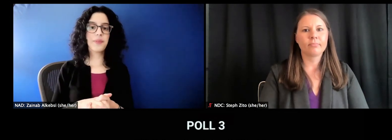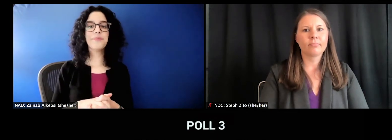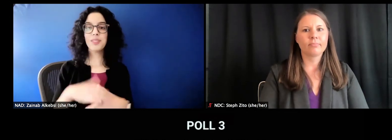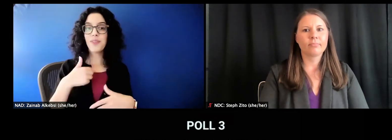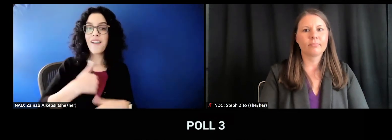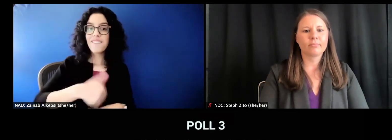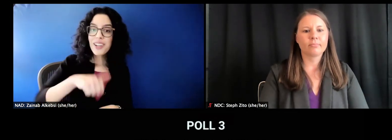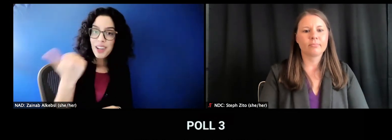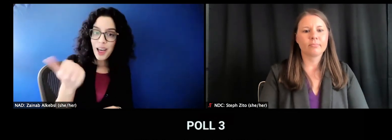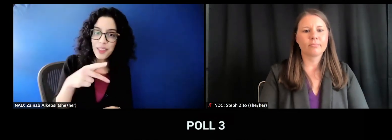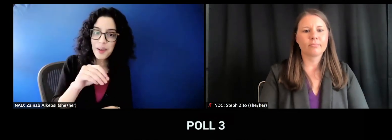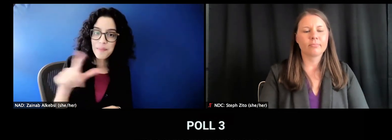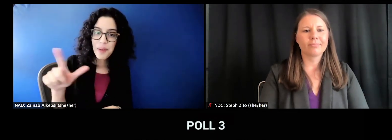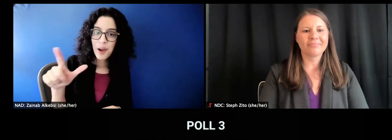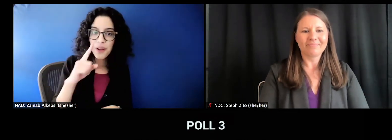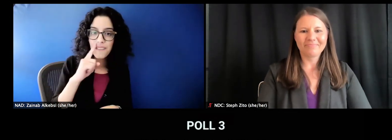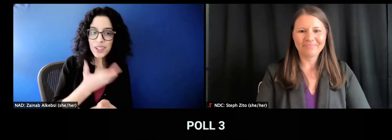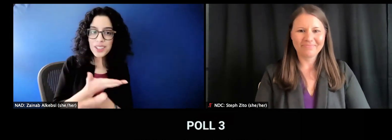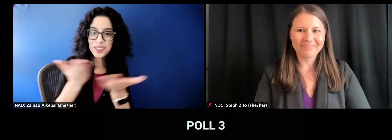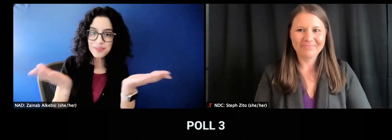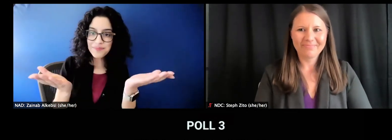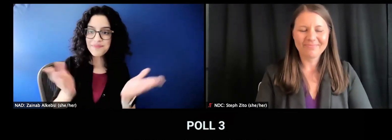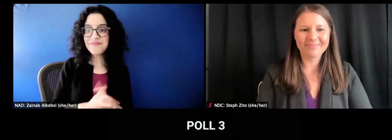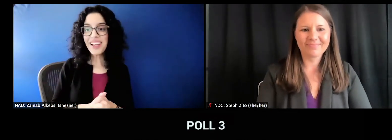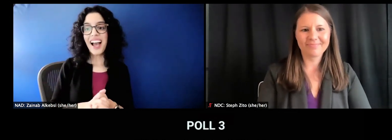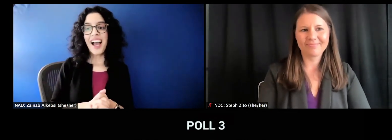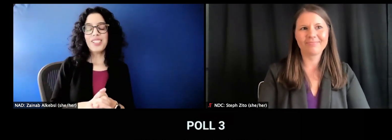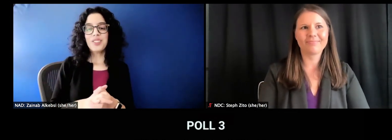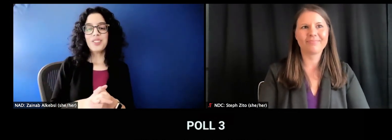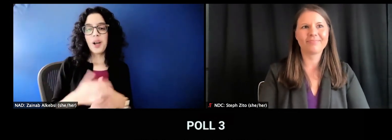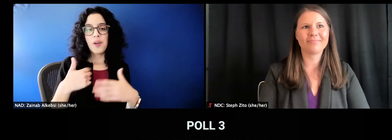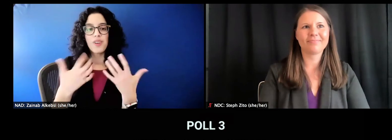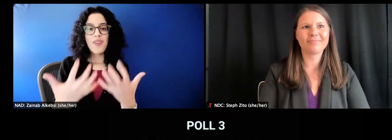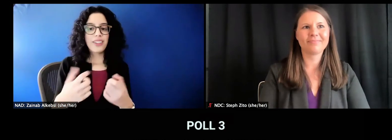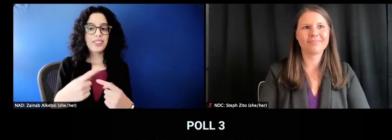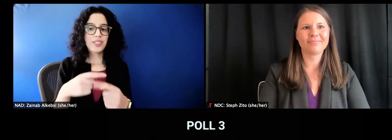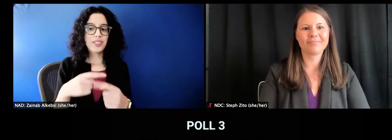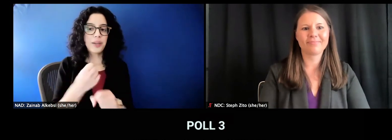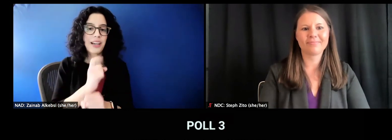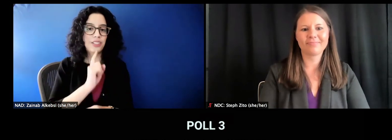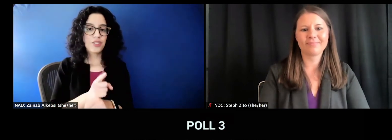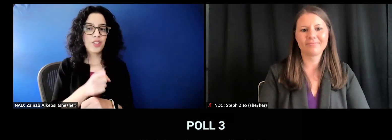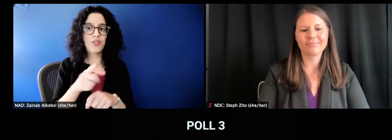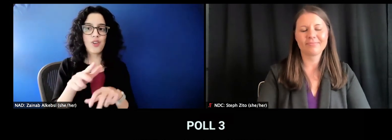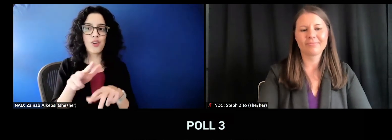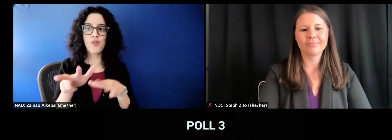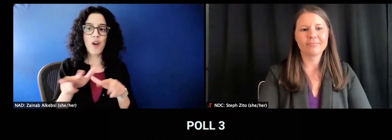We have another poll for you. We wanted to make sure that you walk away